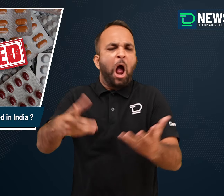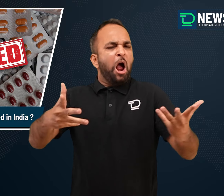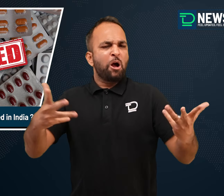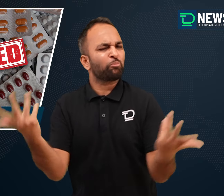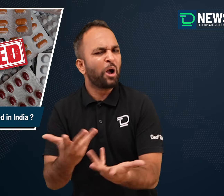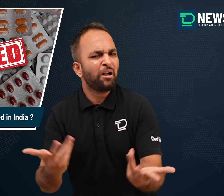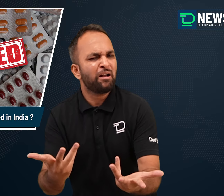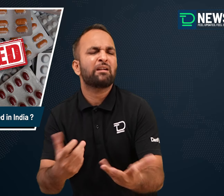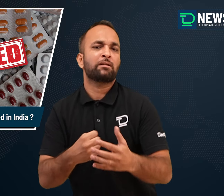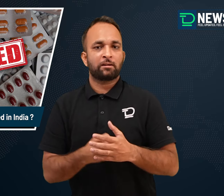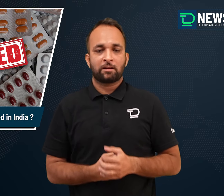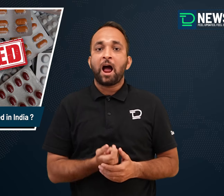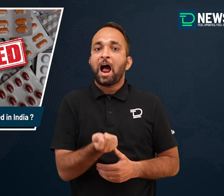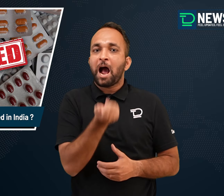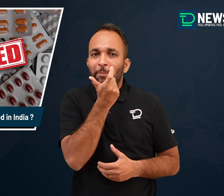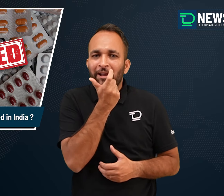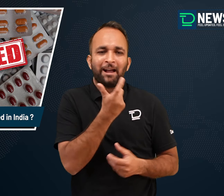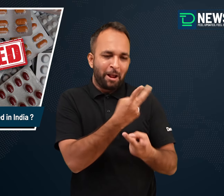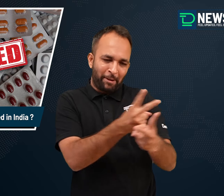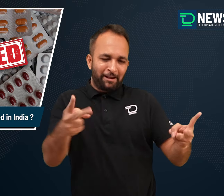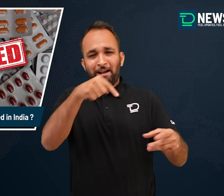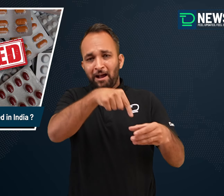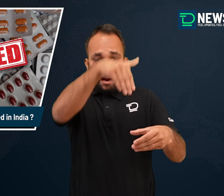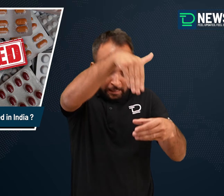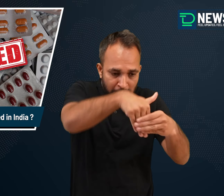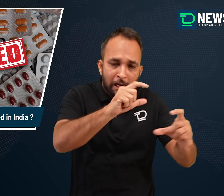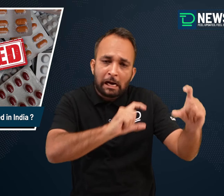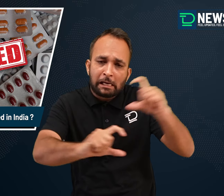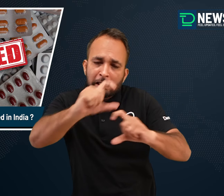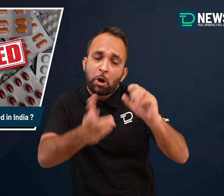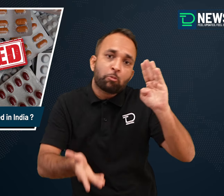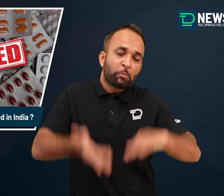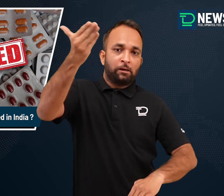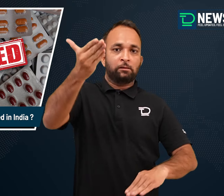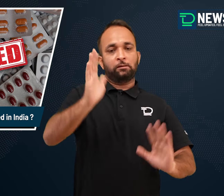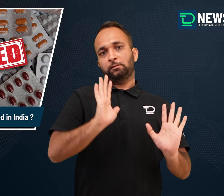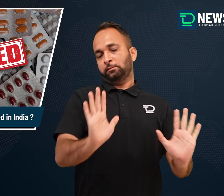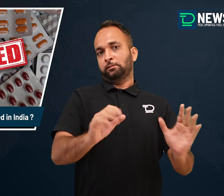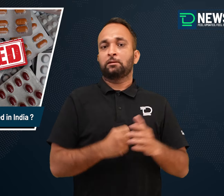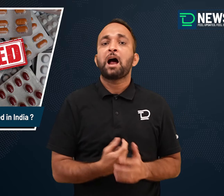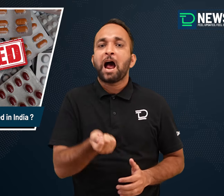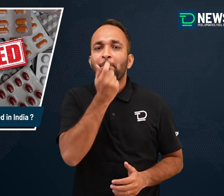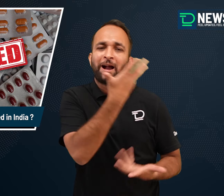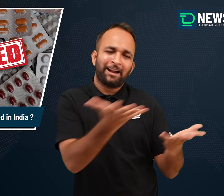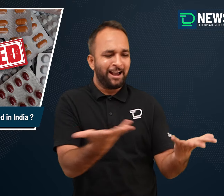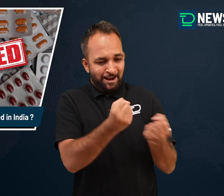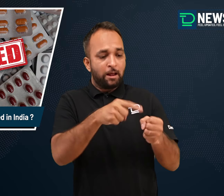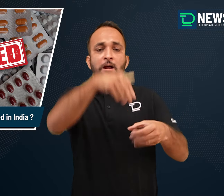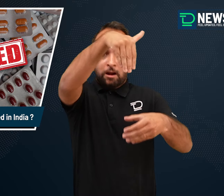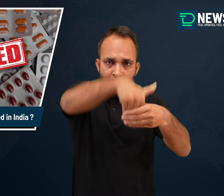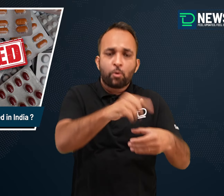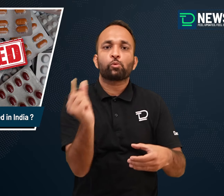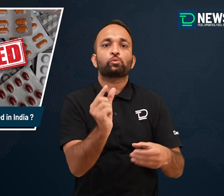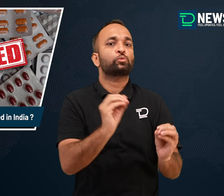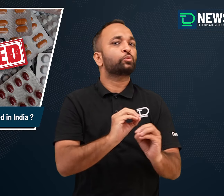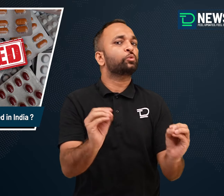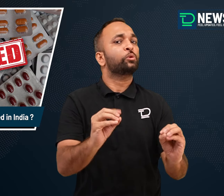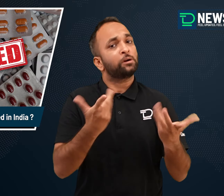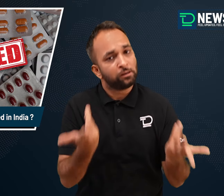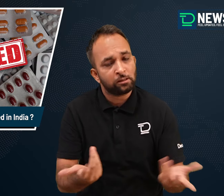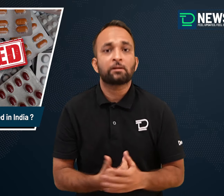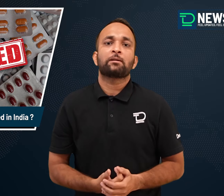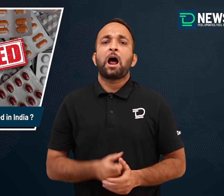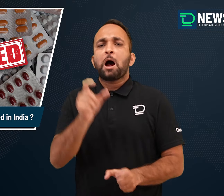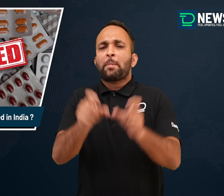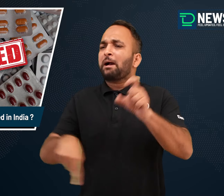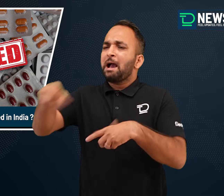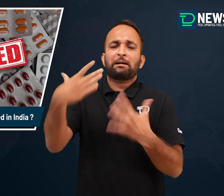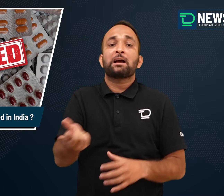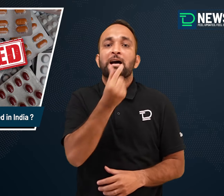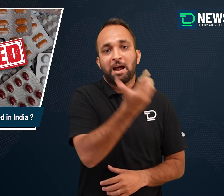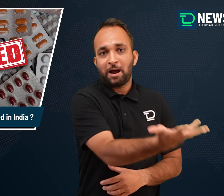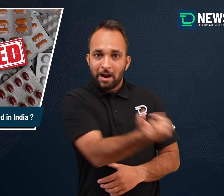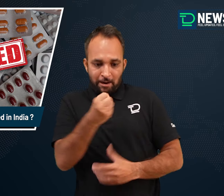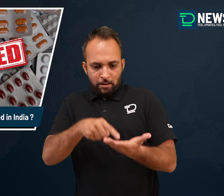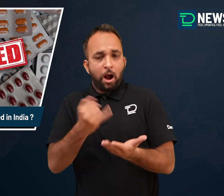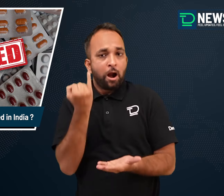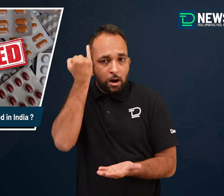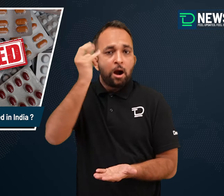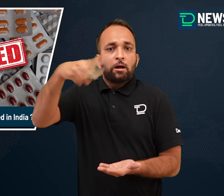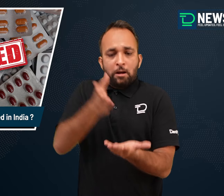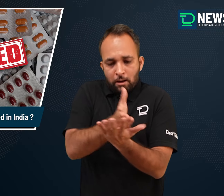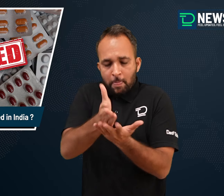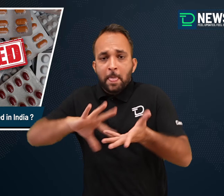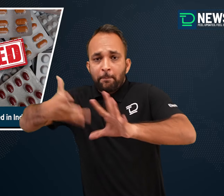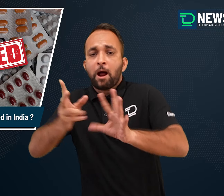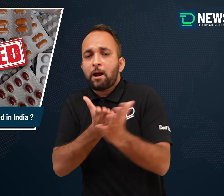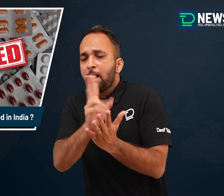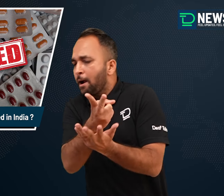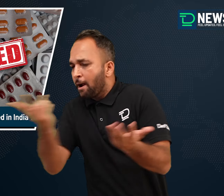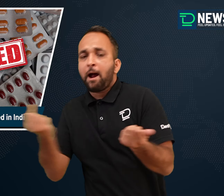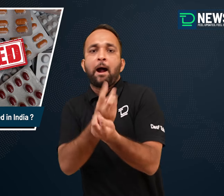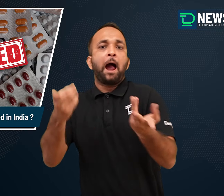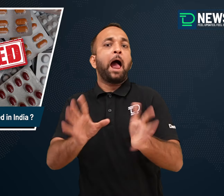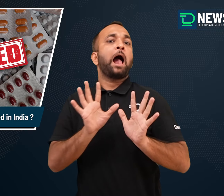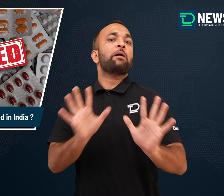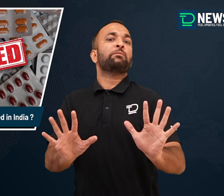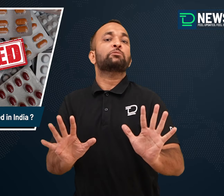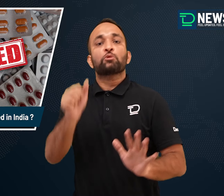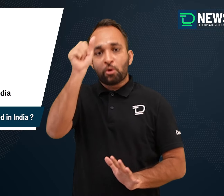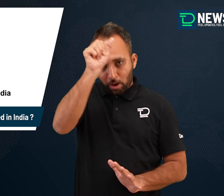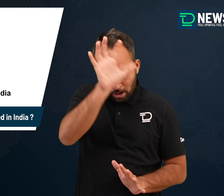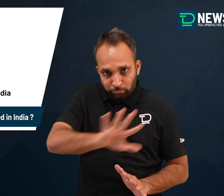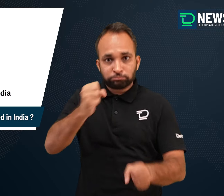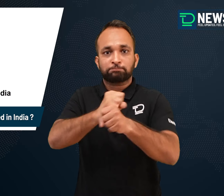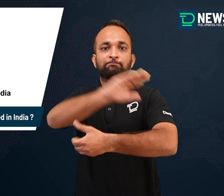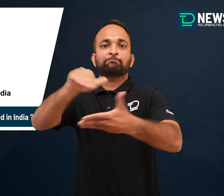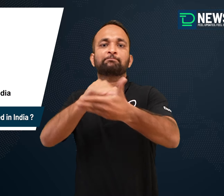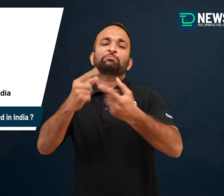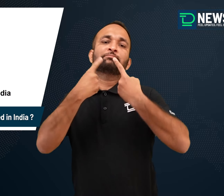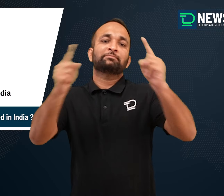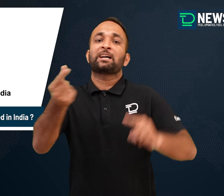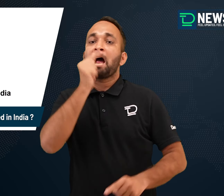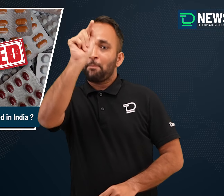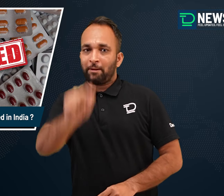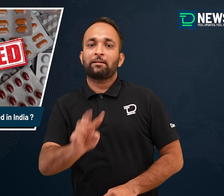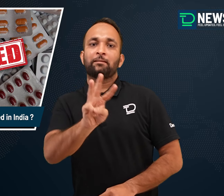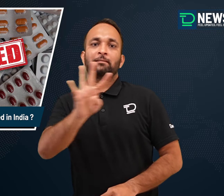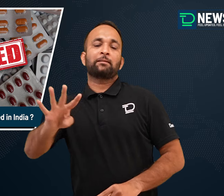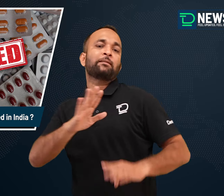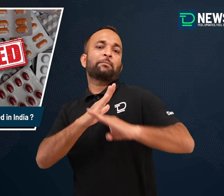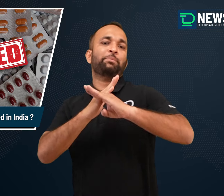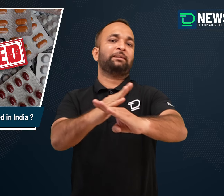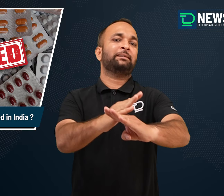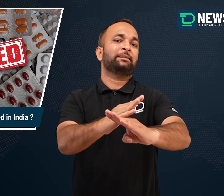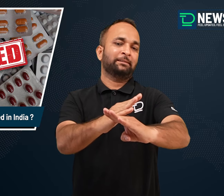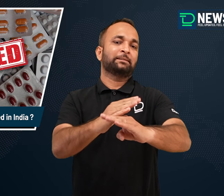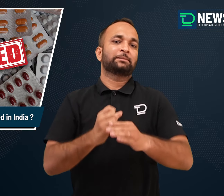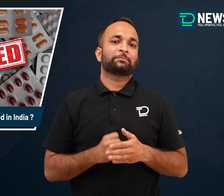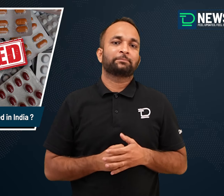Because these drugs have concerns over safety, lack of medical need, and misuse.